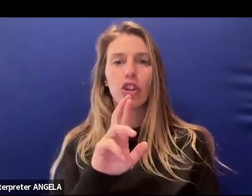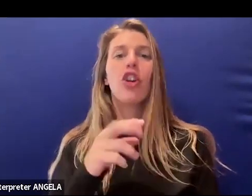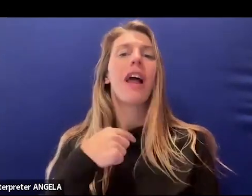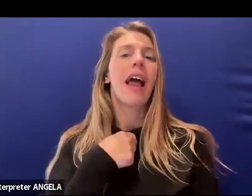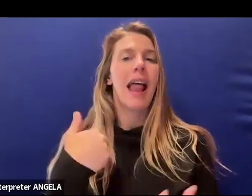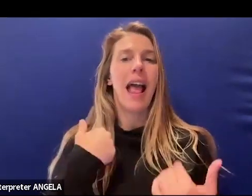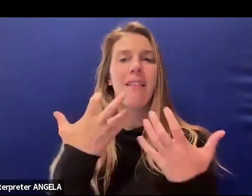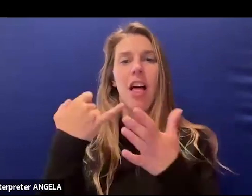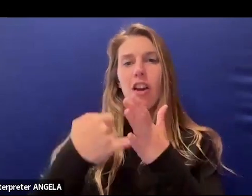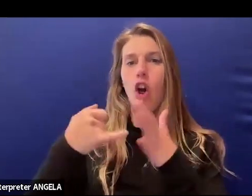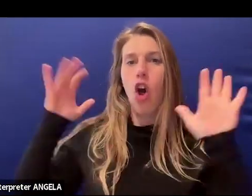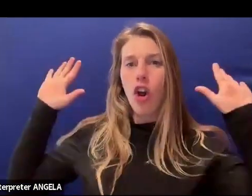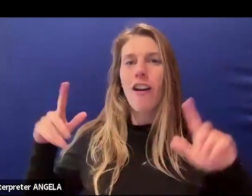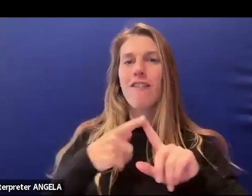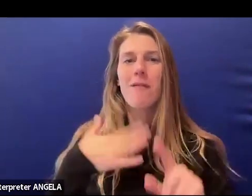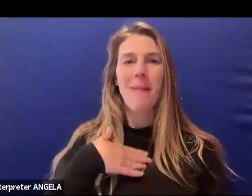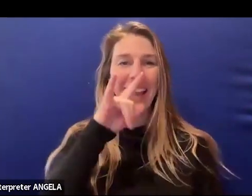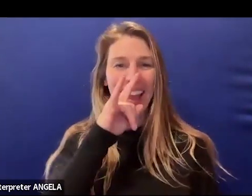is a bunch of artwork from my kids.